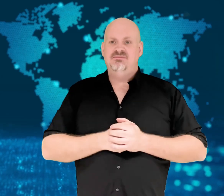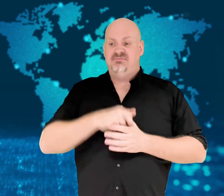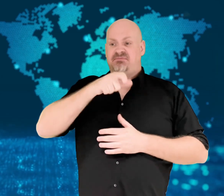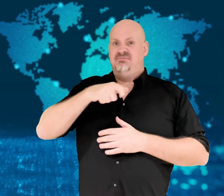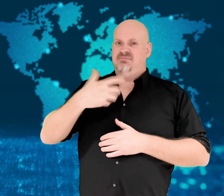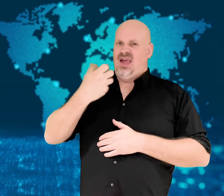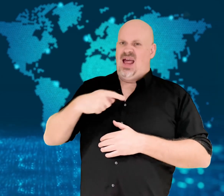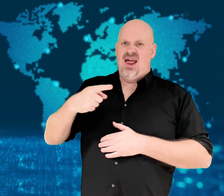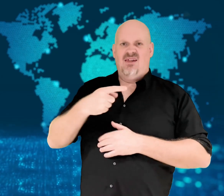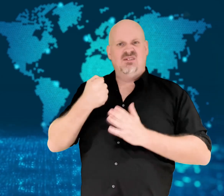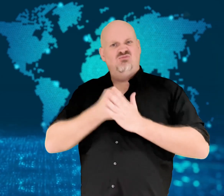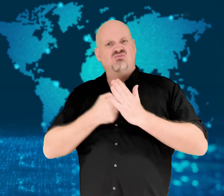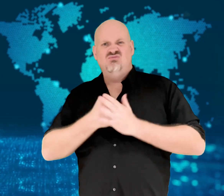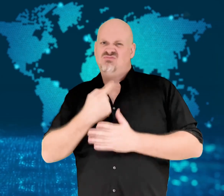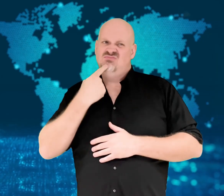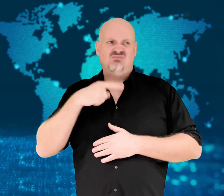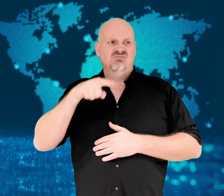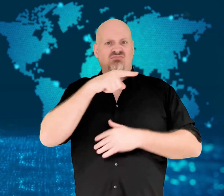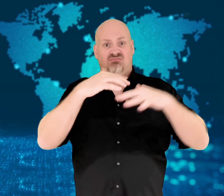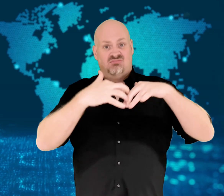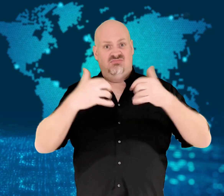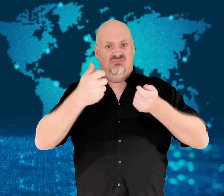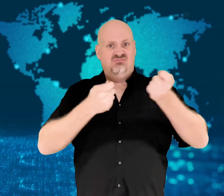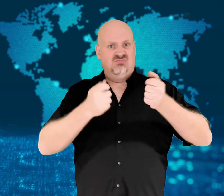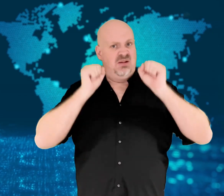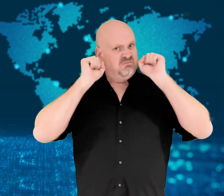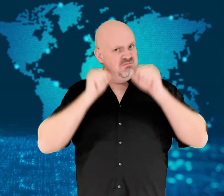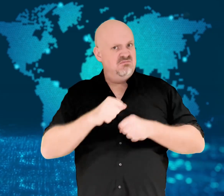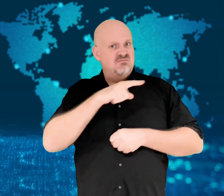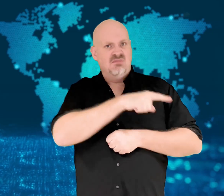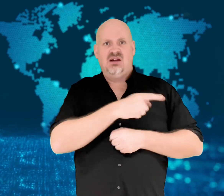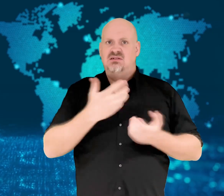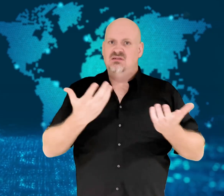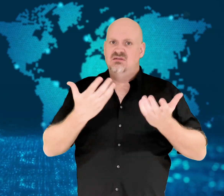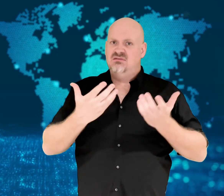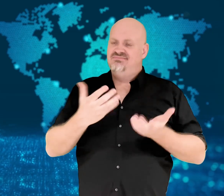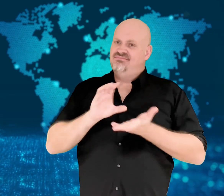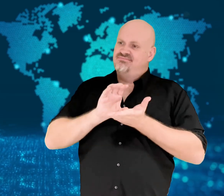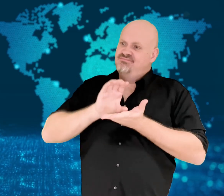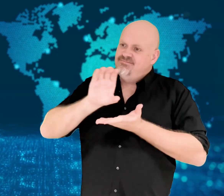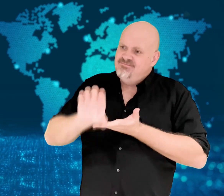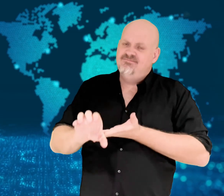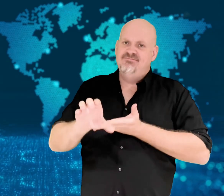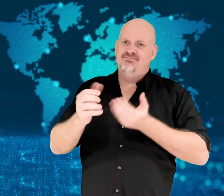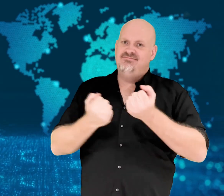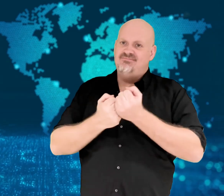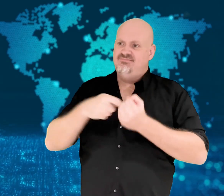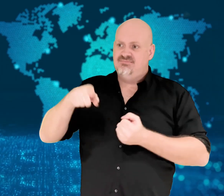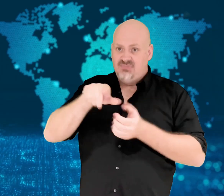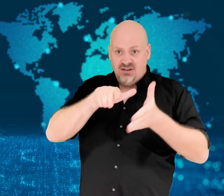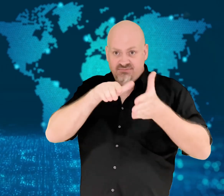Several activists believe the government should compensate victims